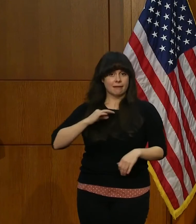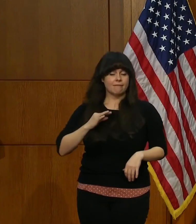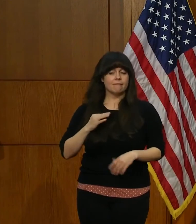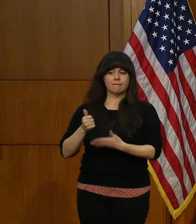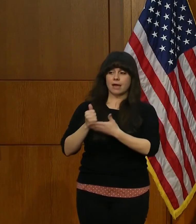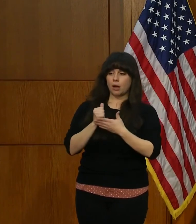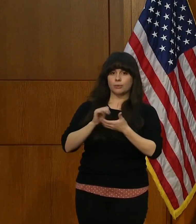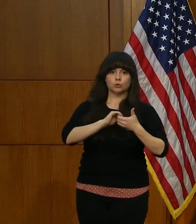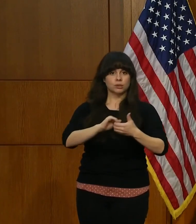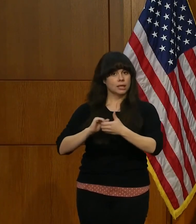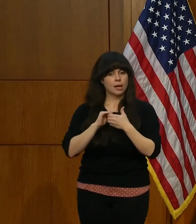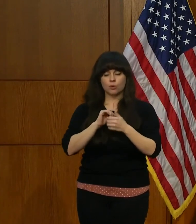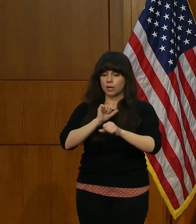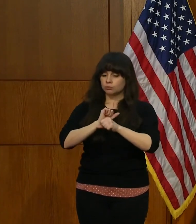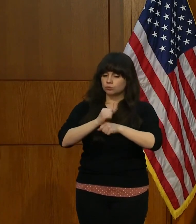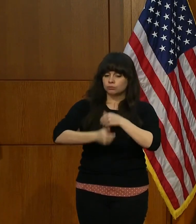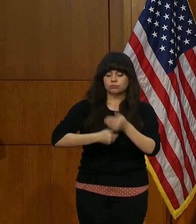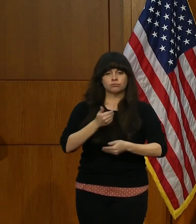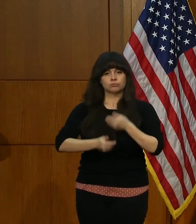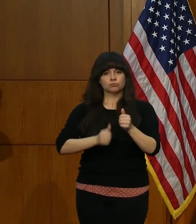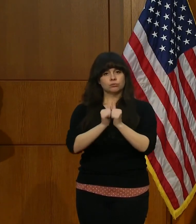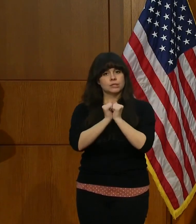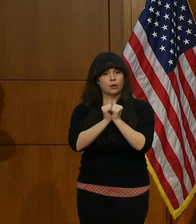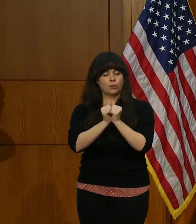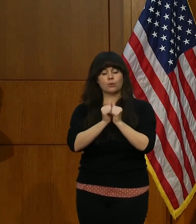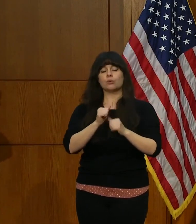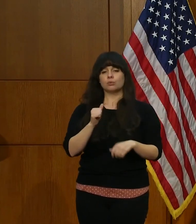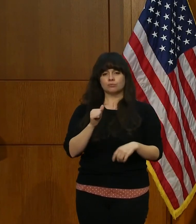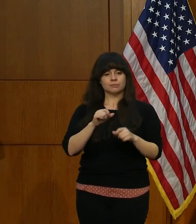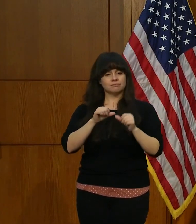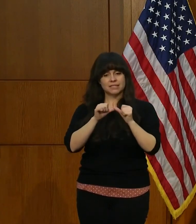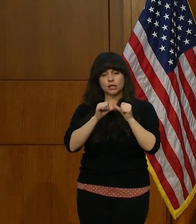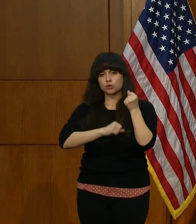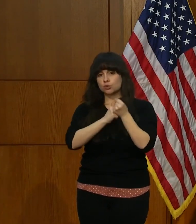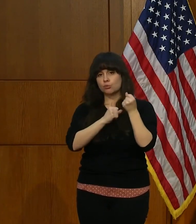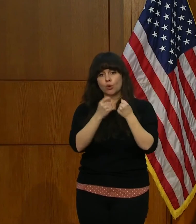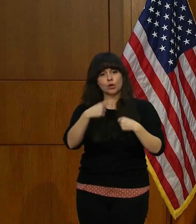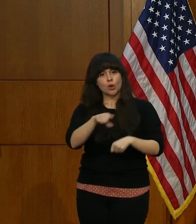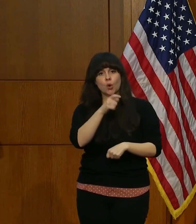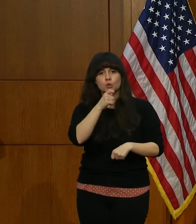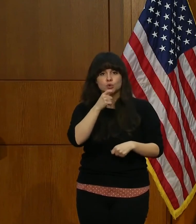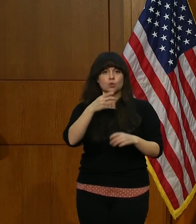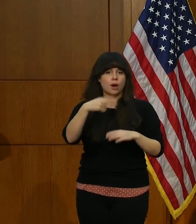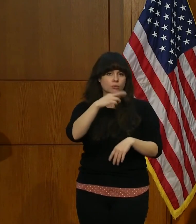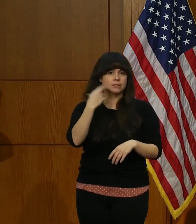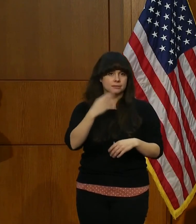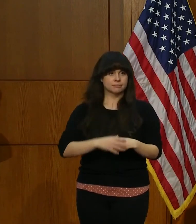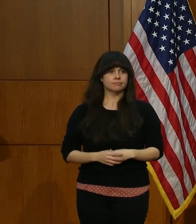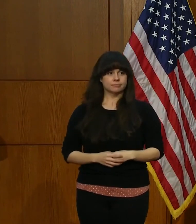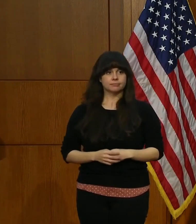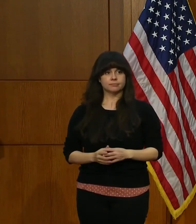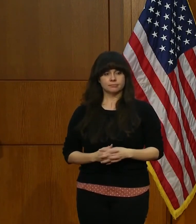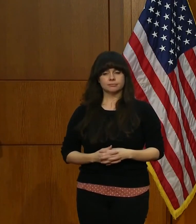THE GOVERNOR AND HIS STAFF AND OTHERS FOR HELPING US COLLABORATE THROUGH THIS